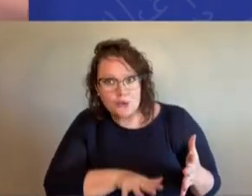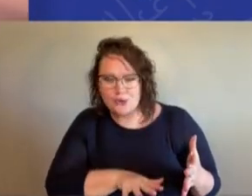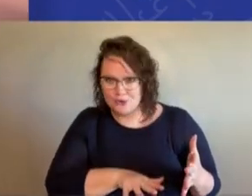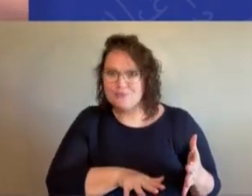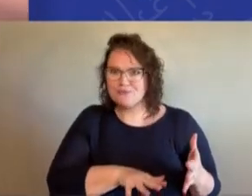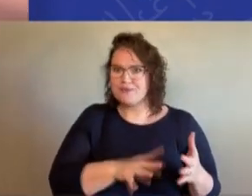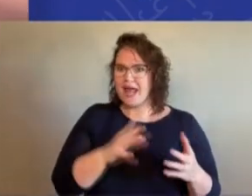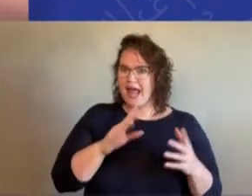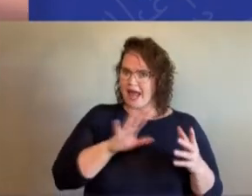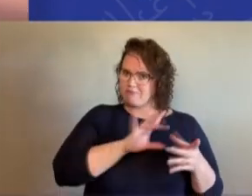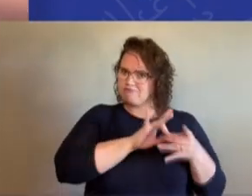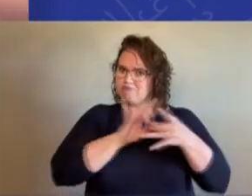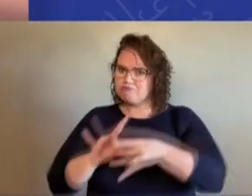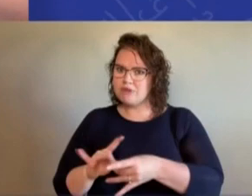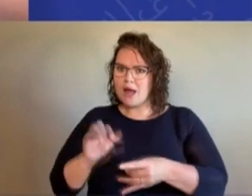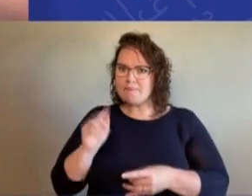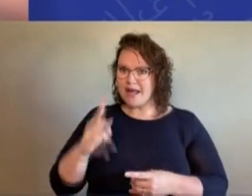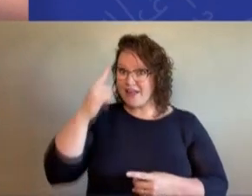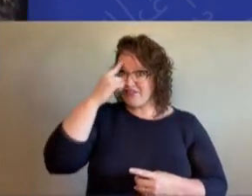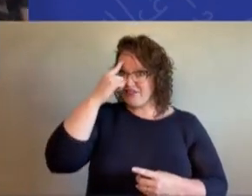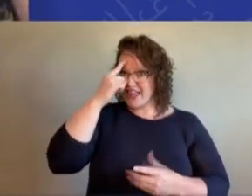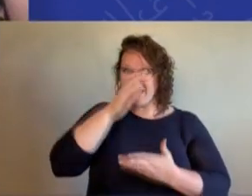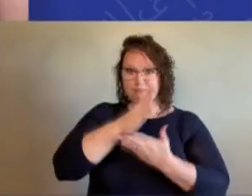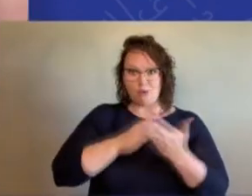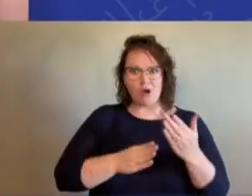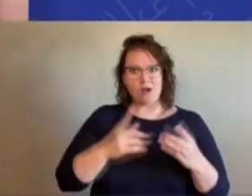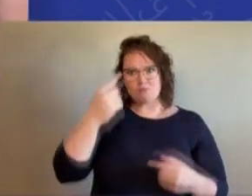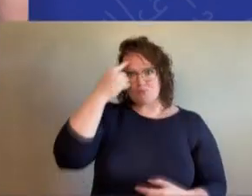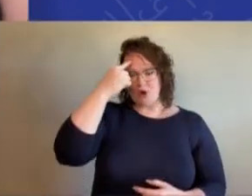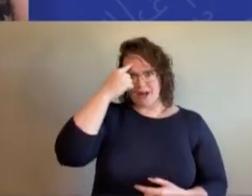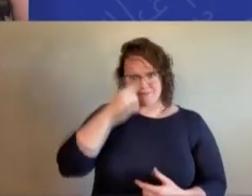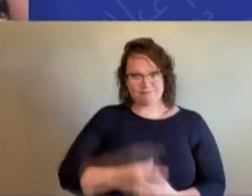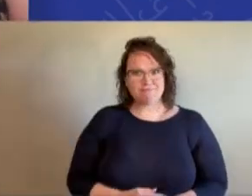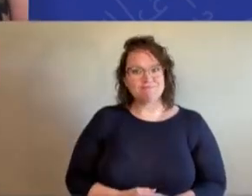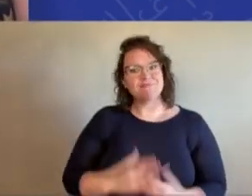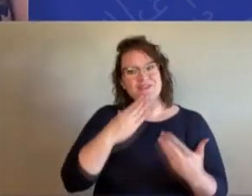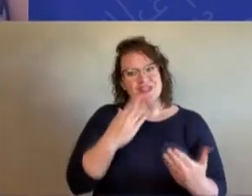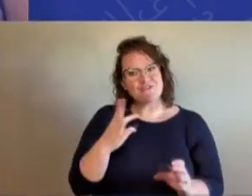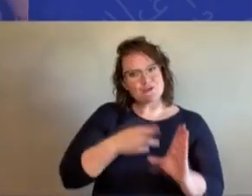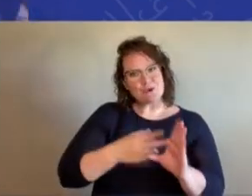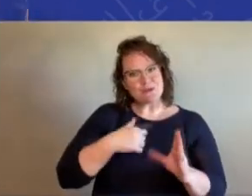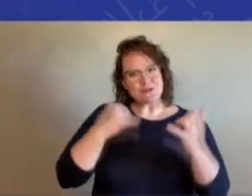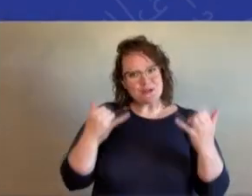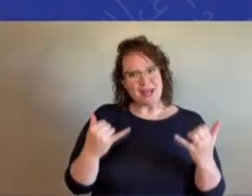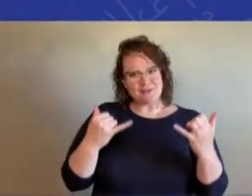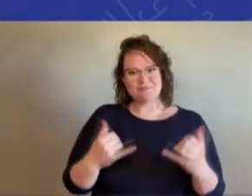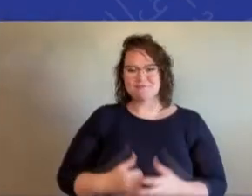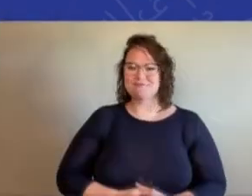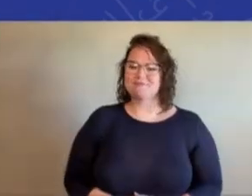different things we can do to calm the amygdala back down and come back into our thinking bring where we are making good